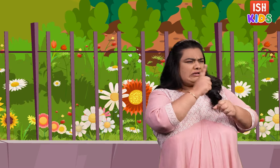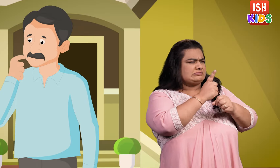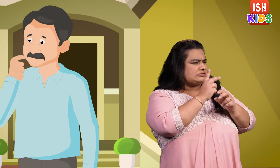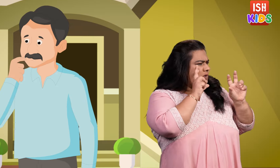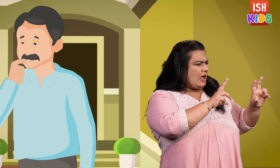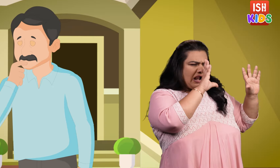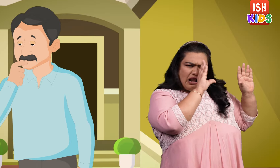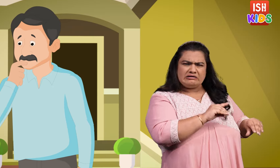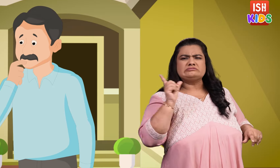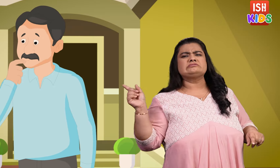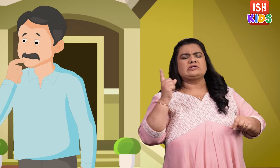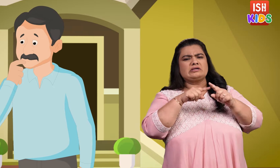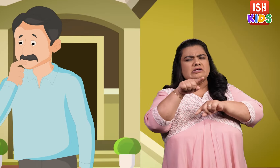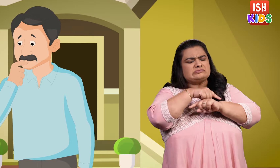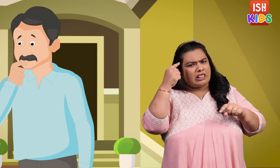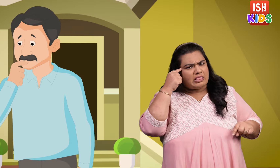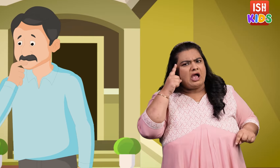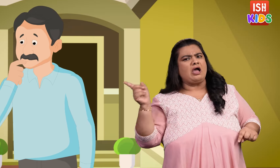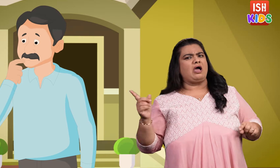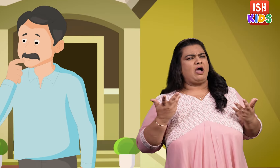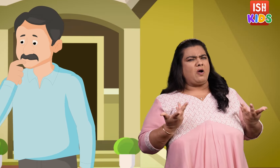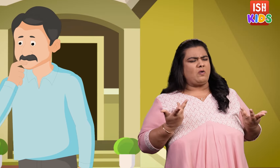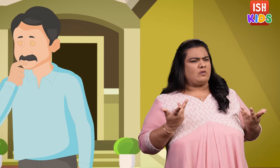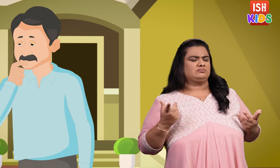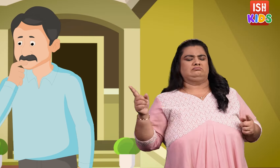I thought she hardly gave any attention to her plants!"